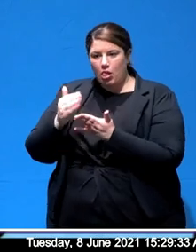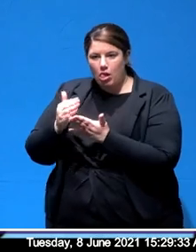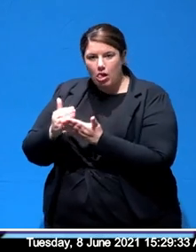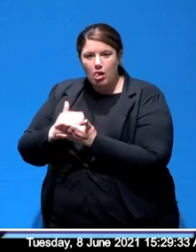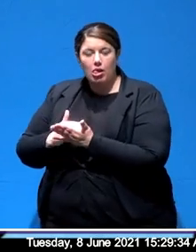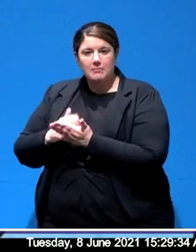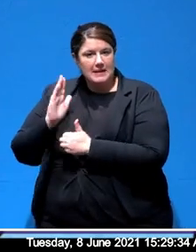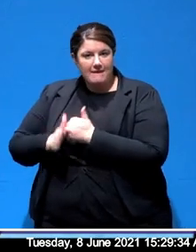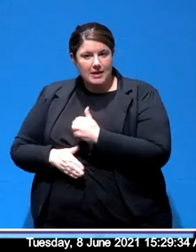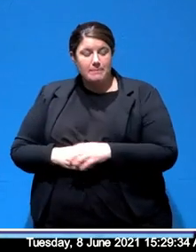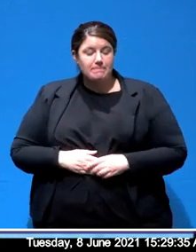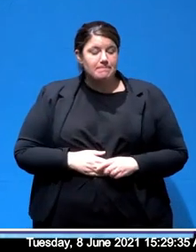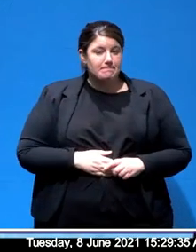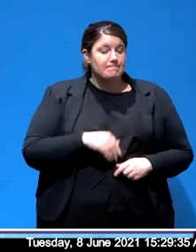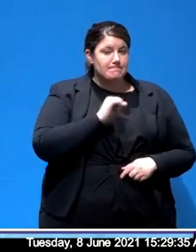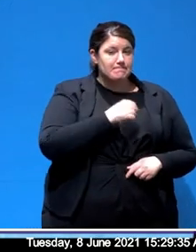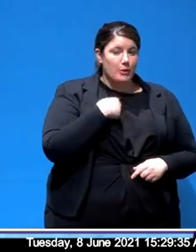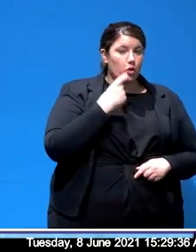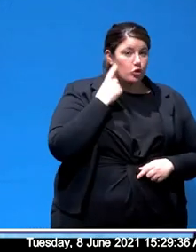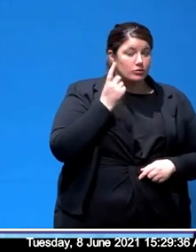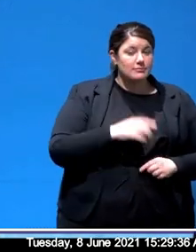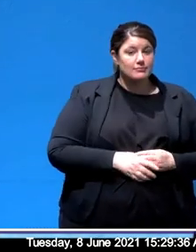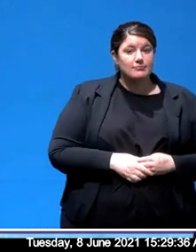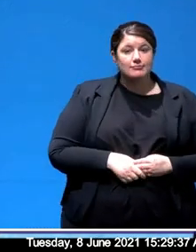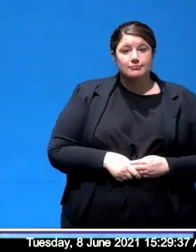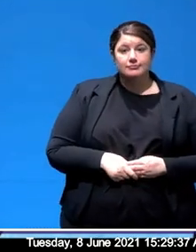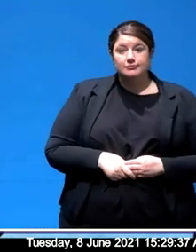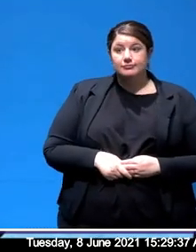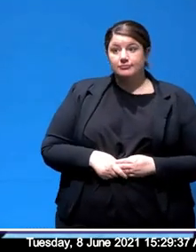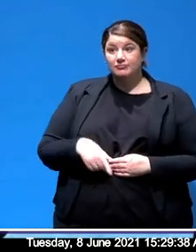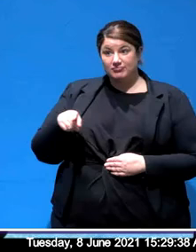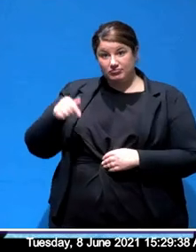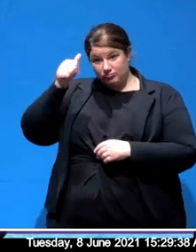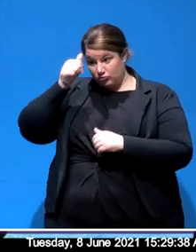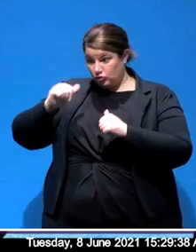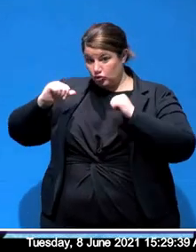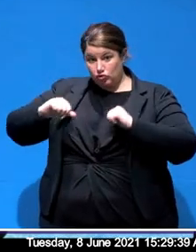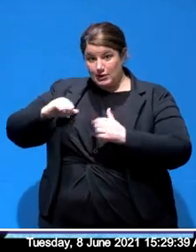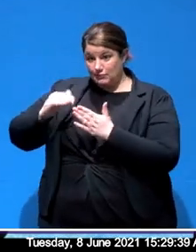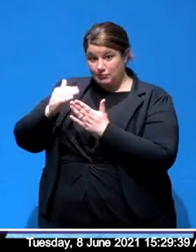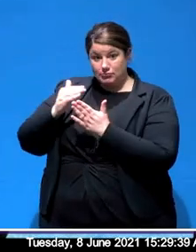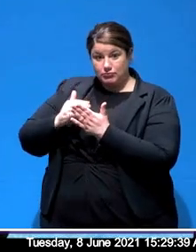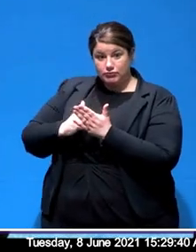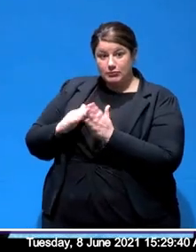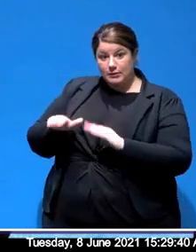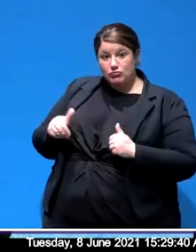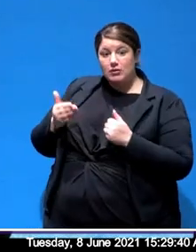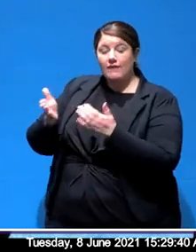Did you ever take any steps to know whether training was being provided in those manuals that staff were required to comply with?